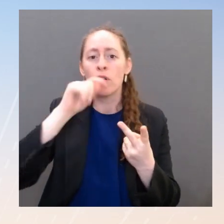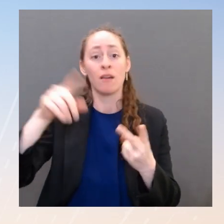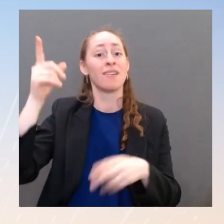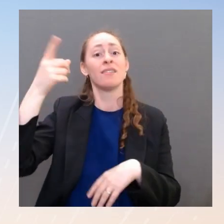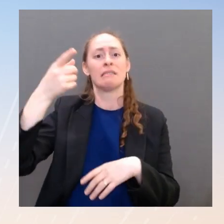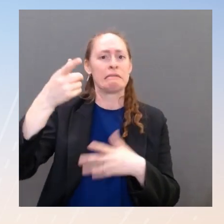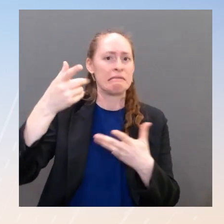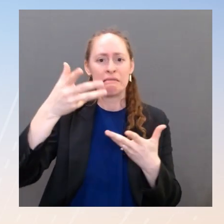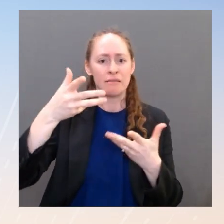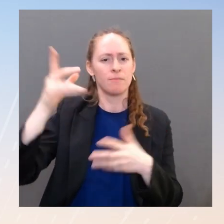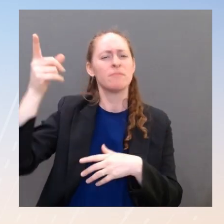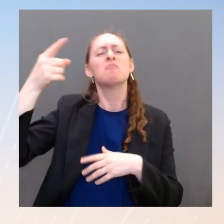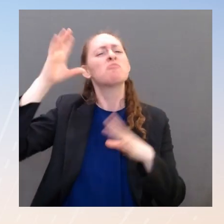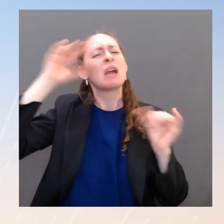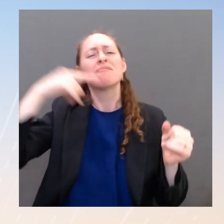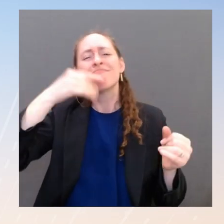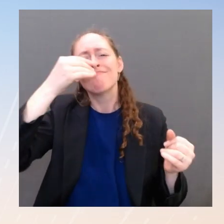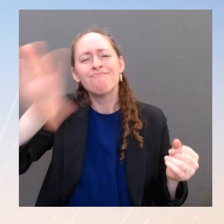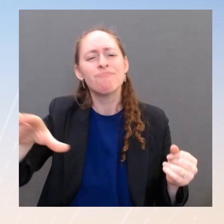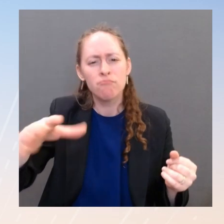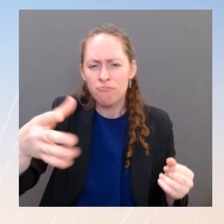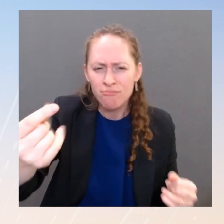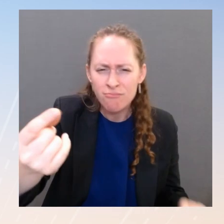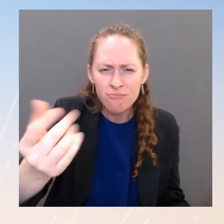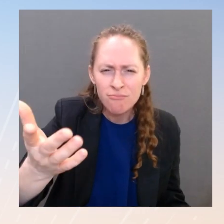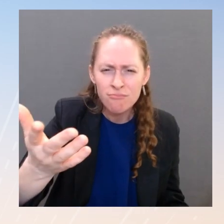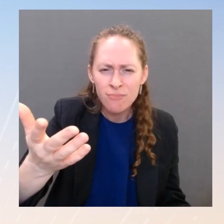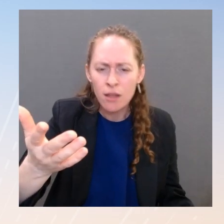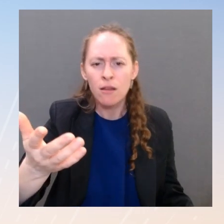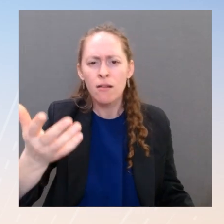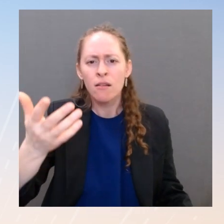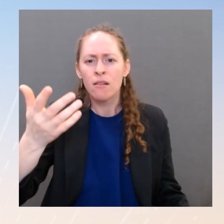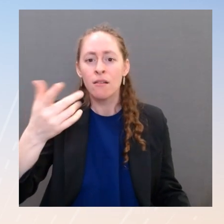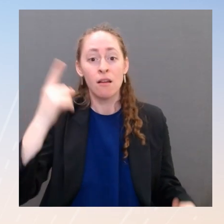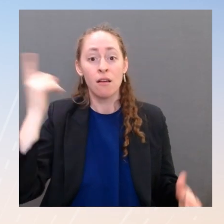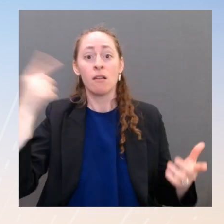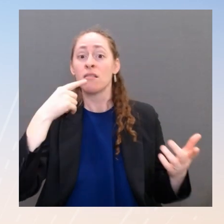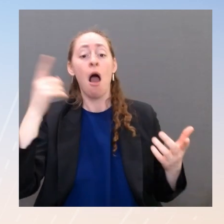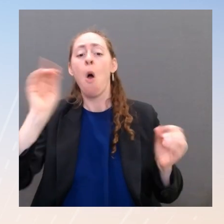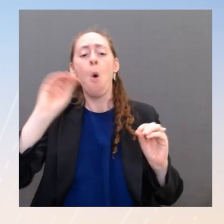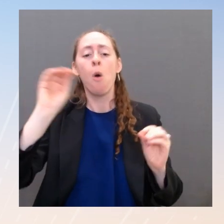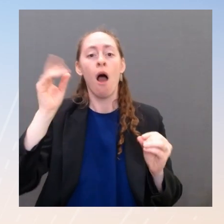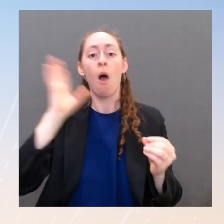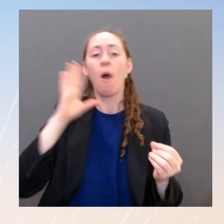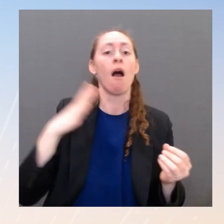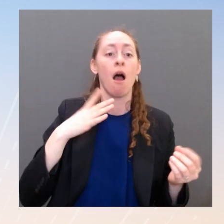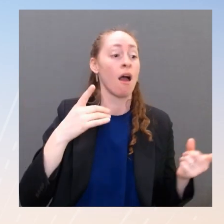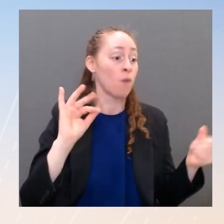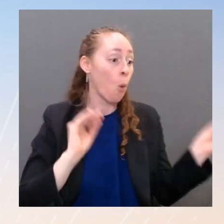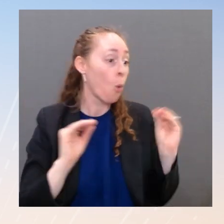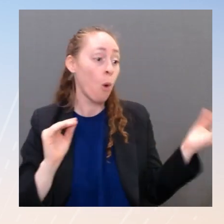The Press: Well -- okay, but he's not urging specifically that Congress tie them together in a single package? Ms. Psaki: He said that was his preference in the letter